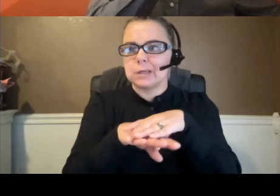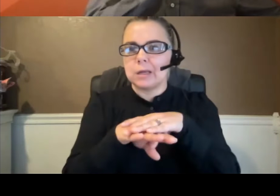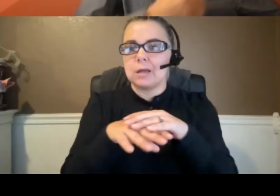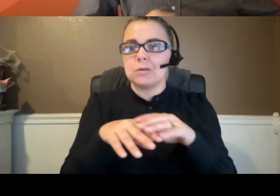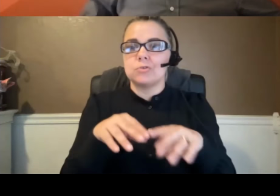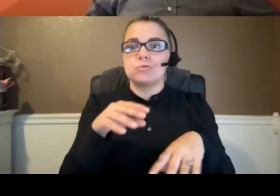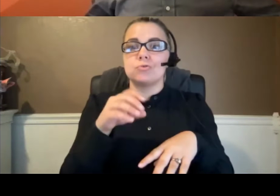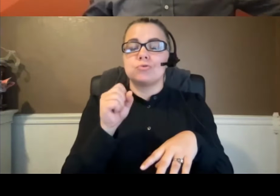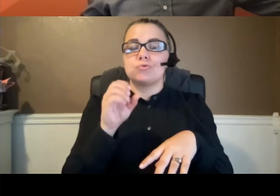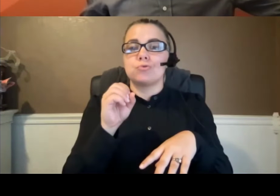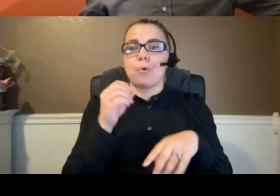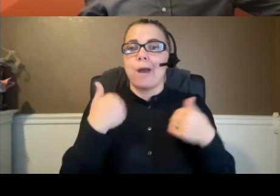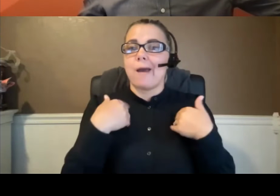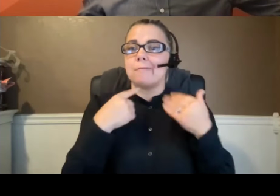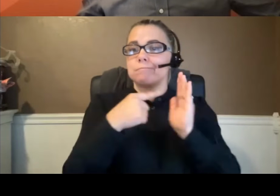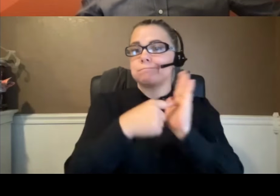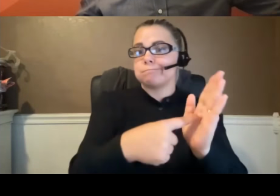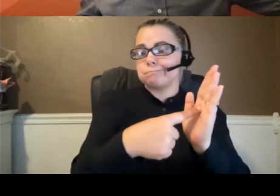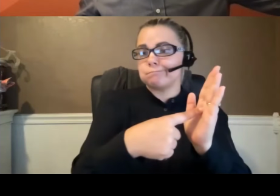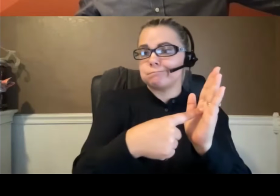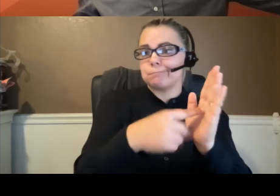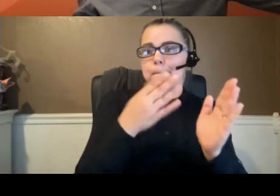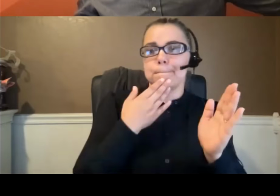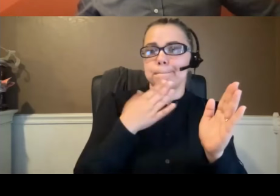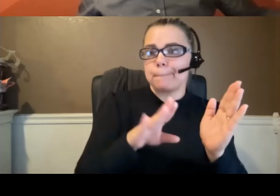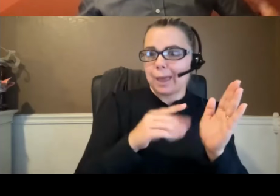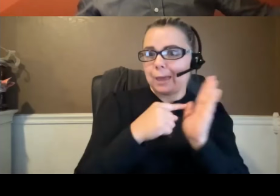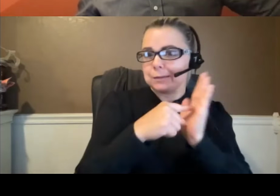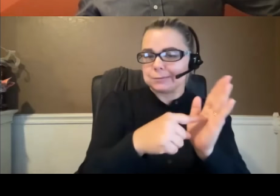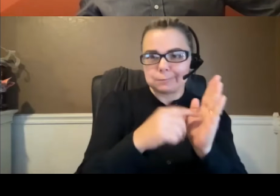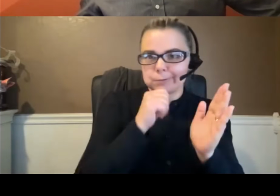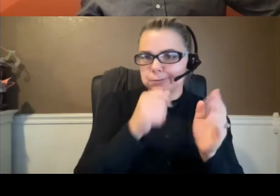in the first cases of data visualization where it's not done well and therefore it's difficult